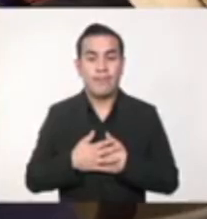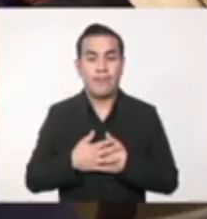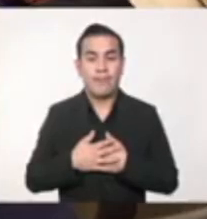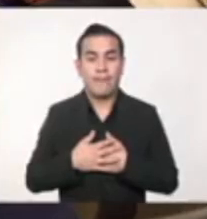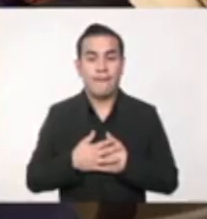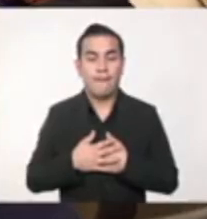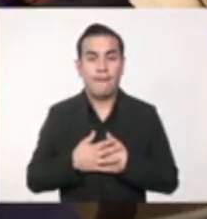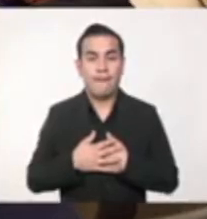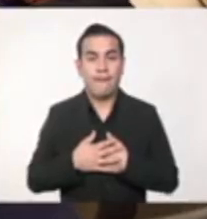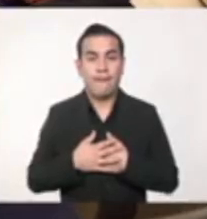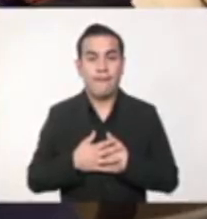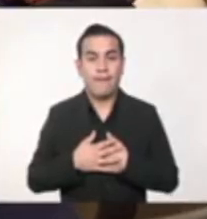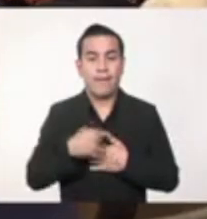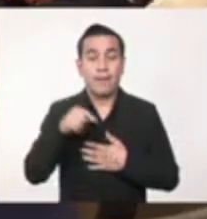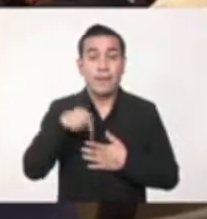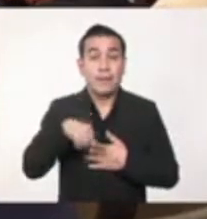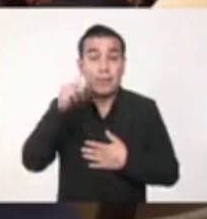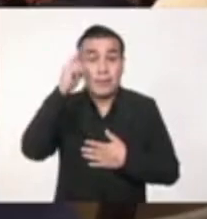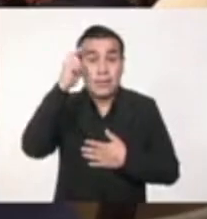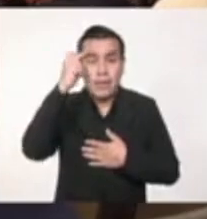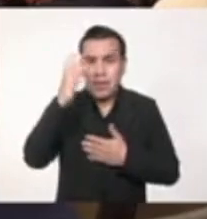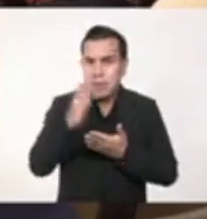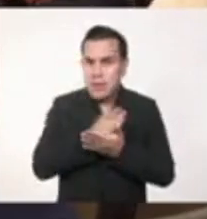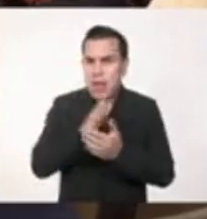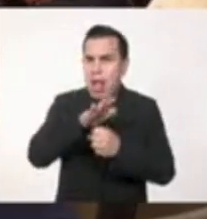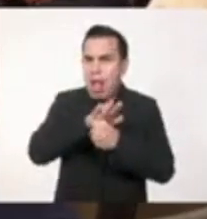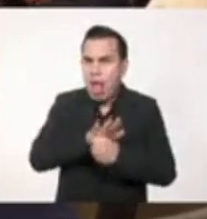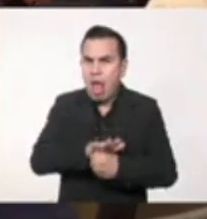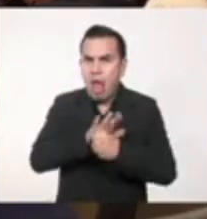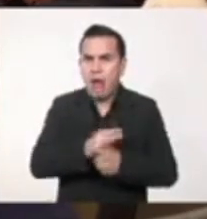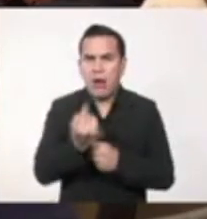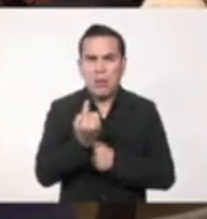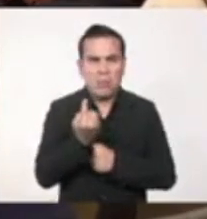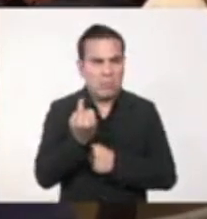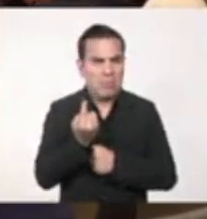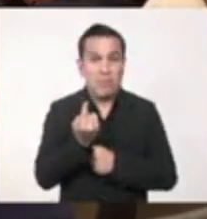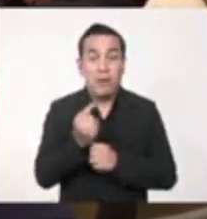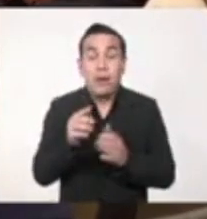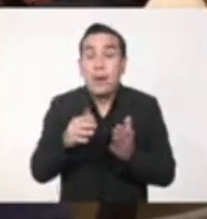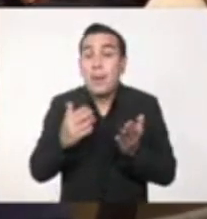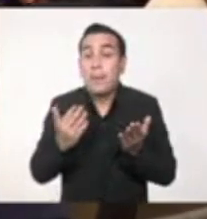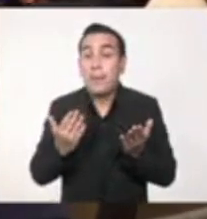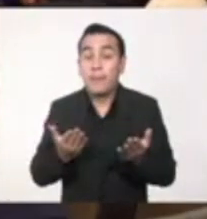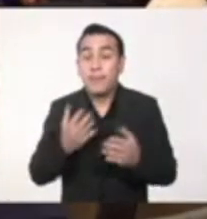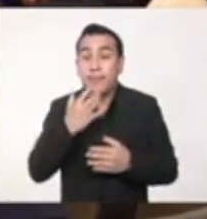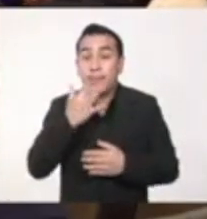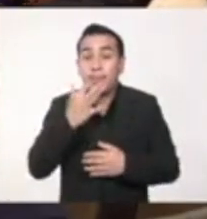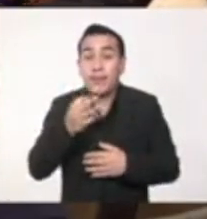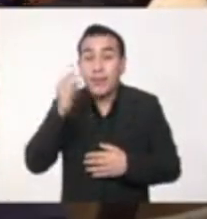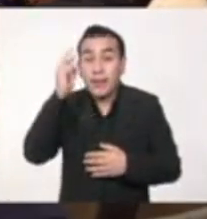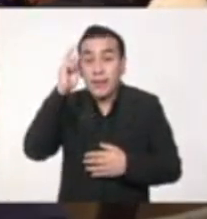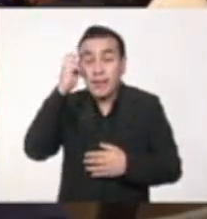People don't hold back here. But they give them a voice that they have